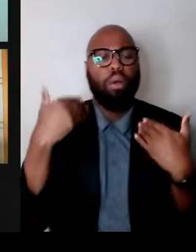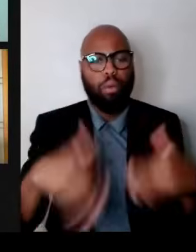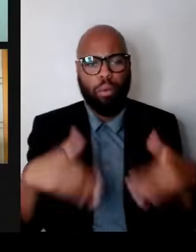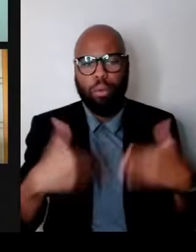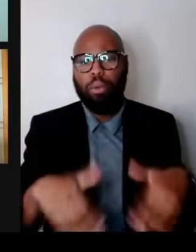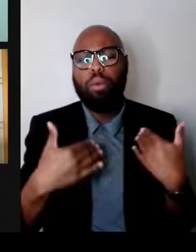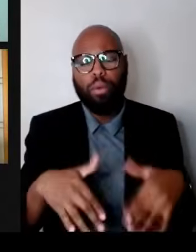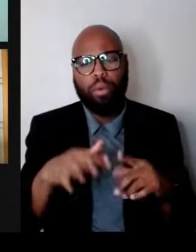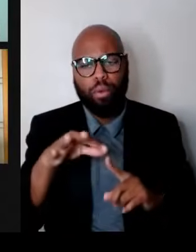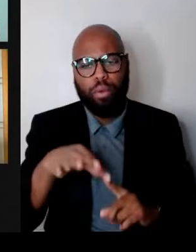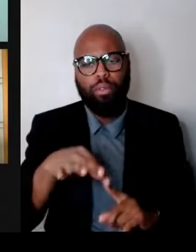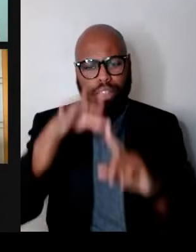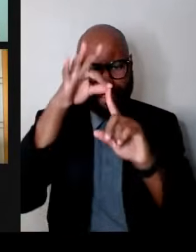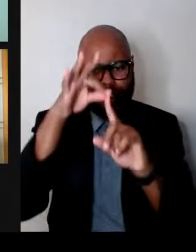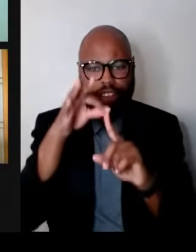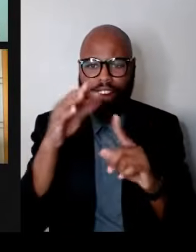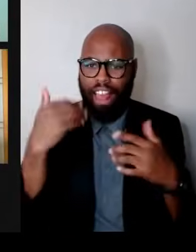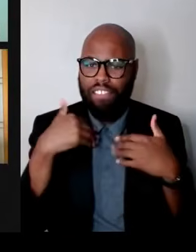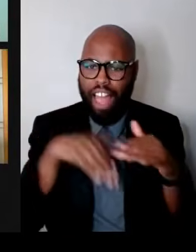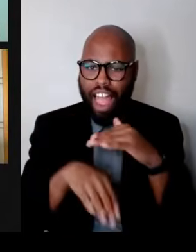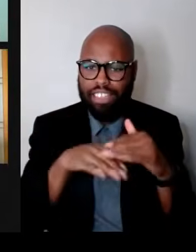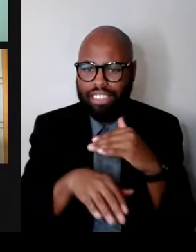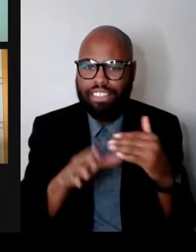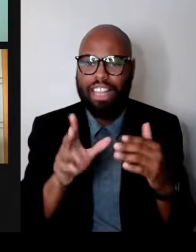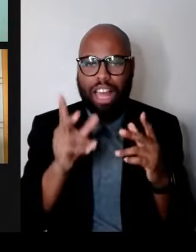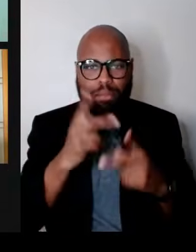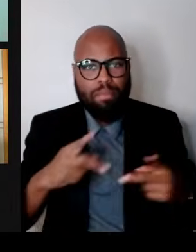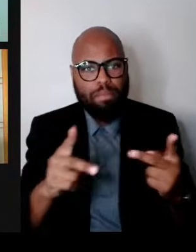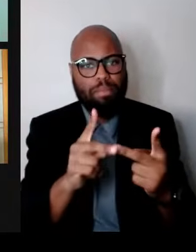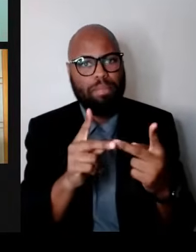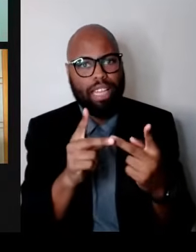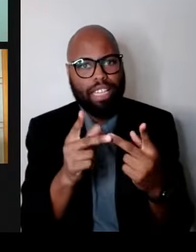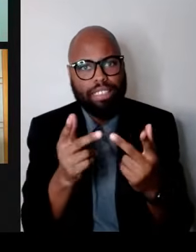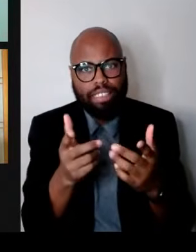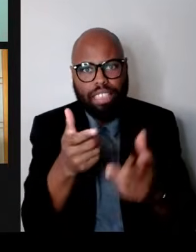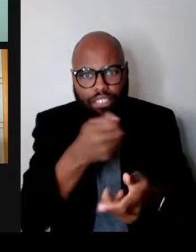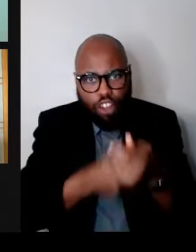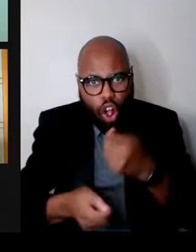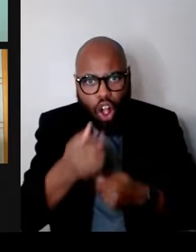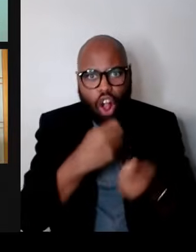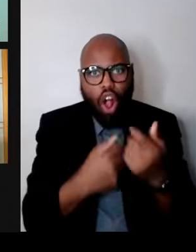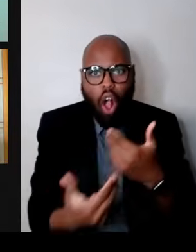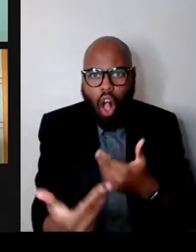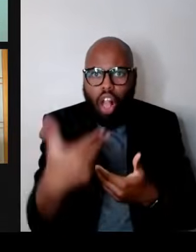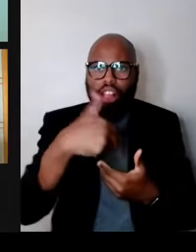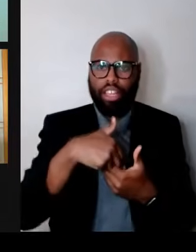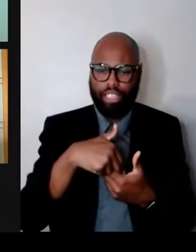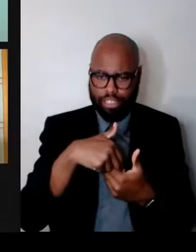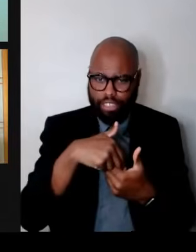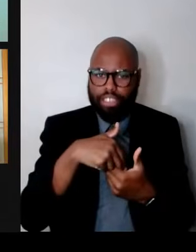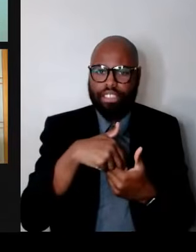to that place of call in is not something that we get to practice, but it's a reminder that we have access to.